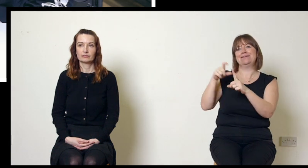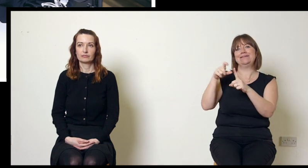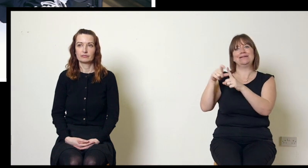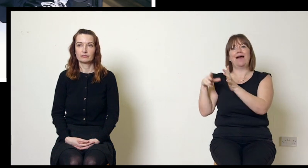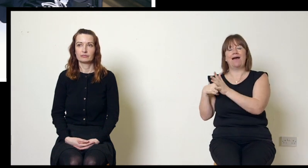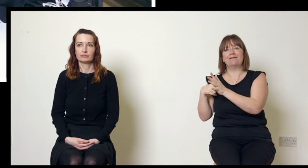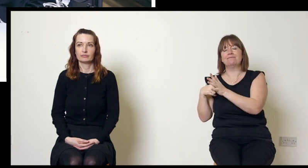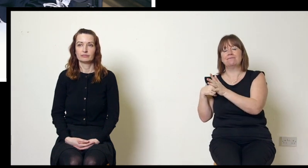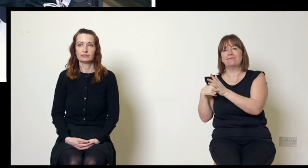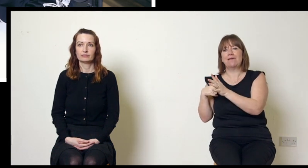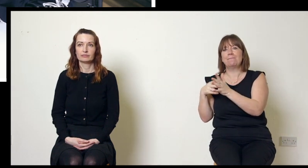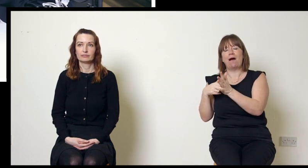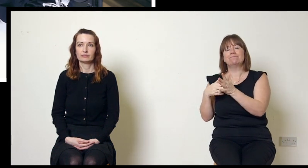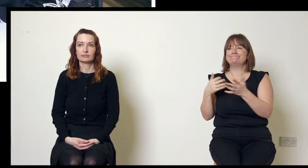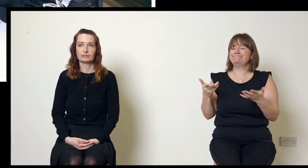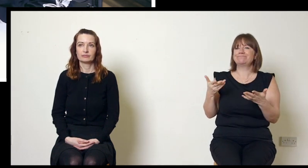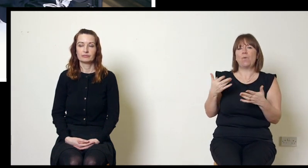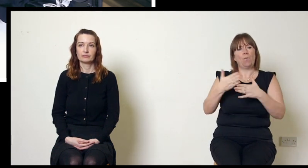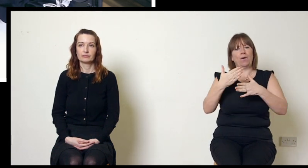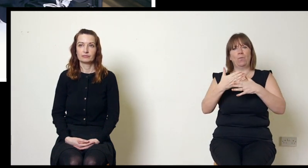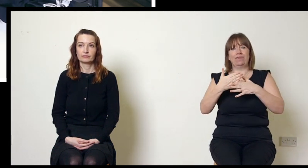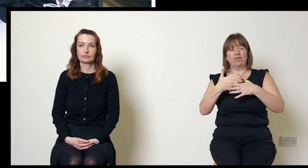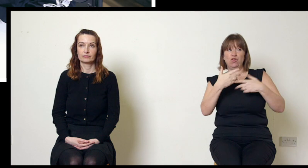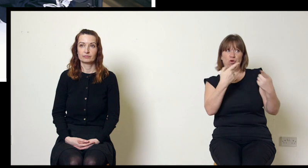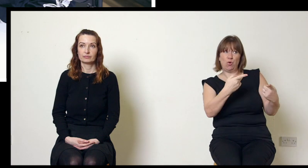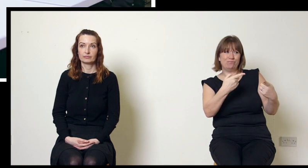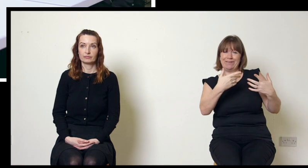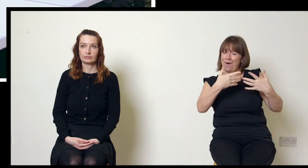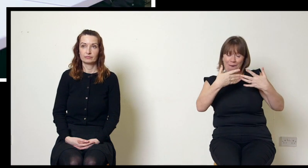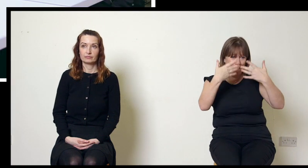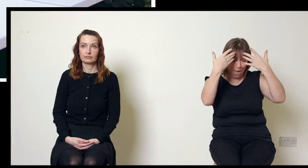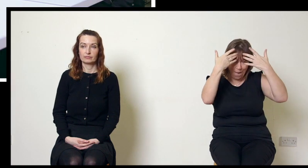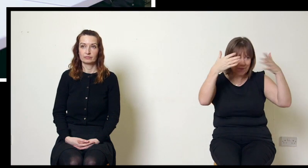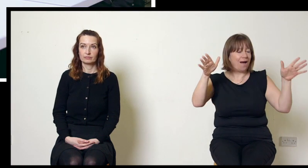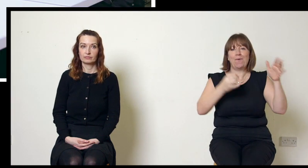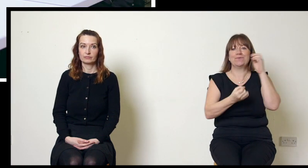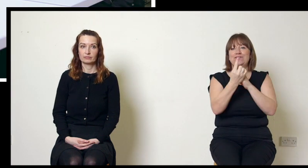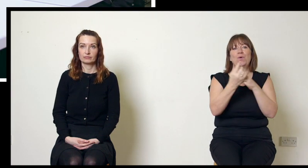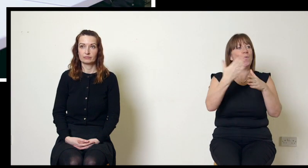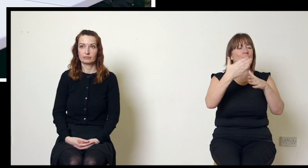But, part of that is that working with you is really opened up the avenue, the opportunity to work with loads of different partners